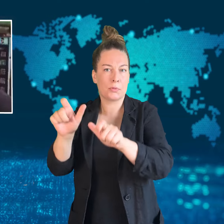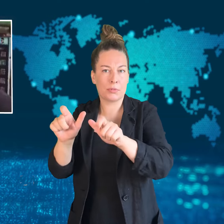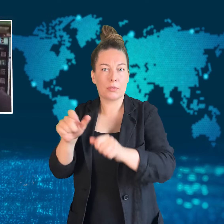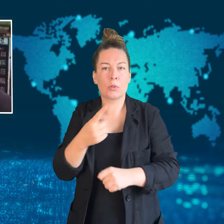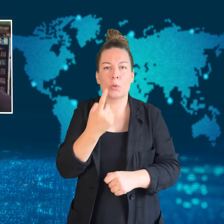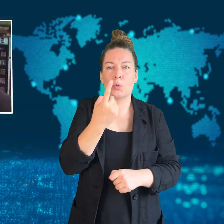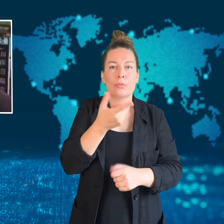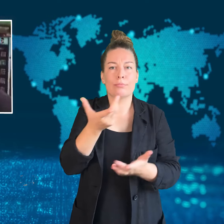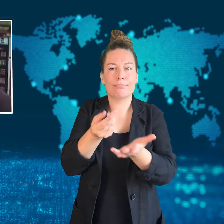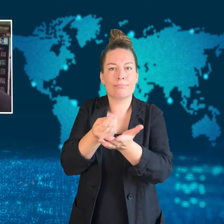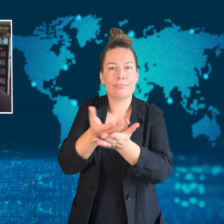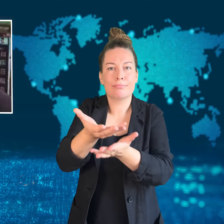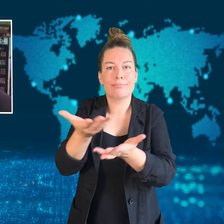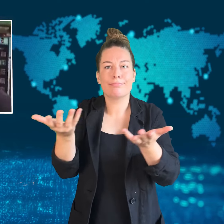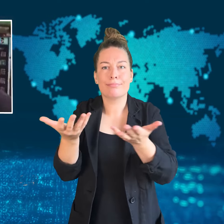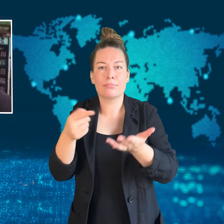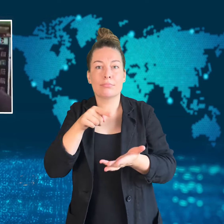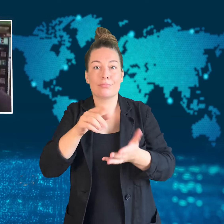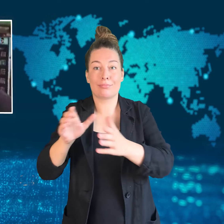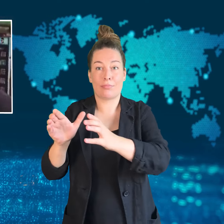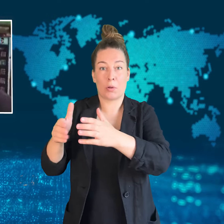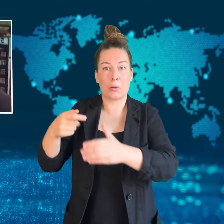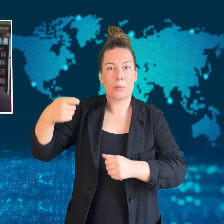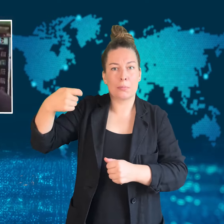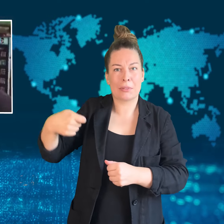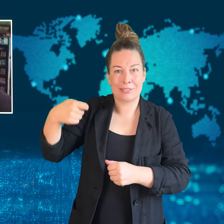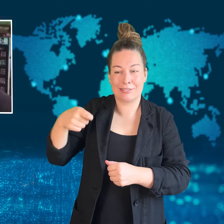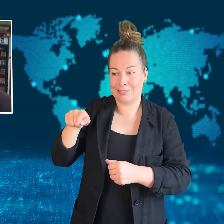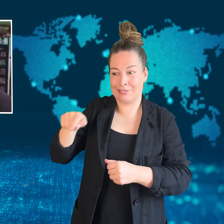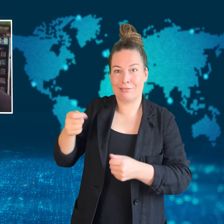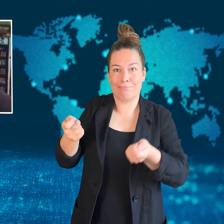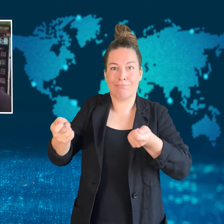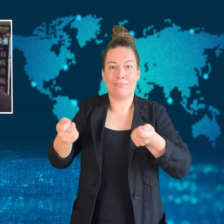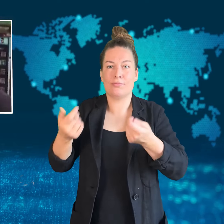As a result of the ambush, 15 people were arrested.